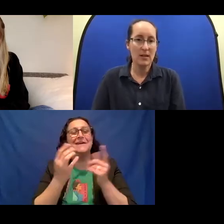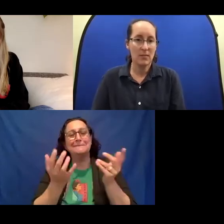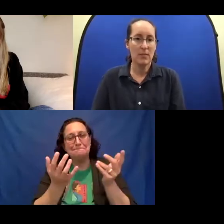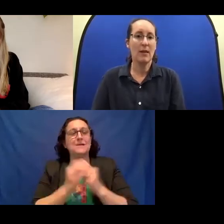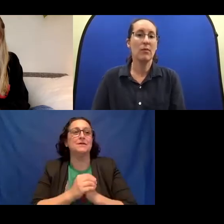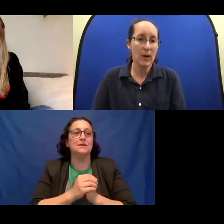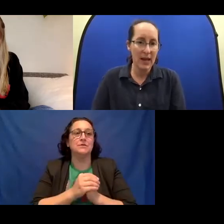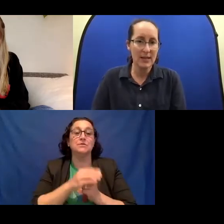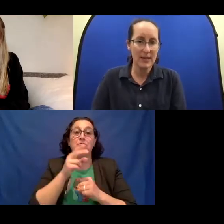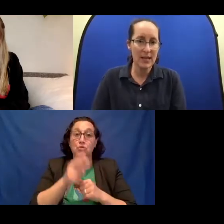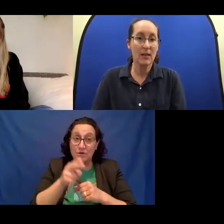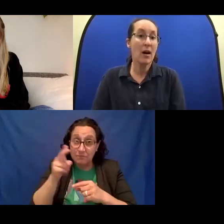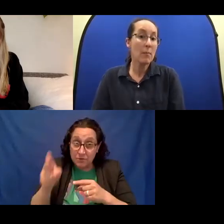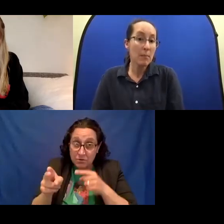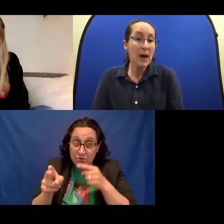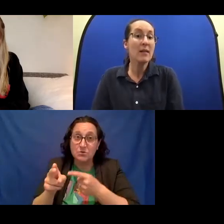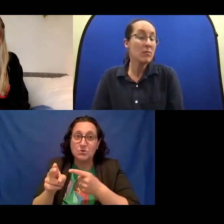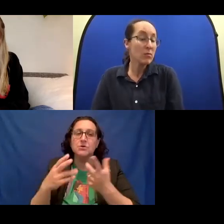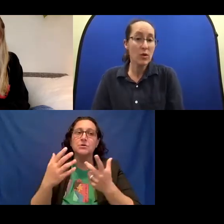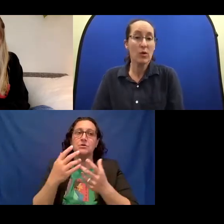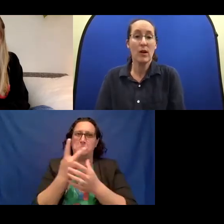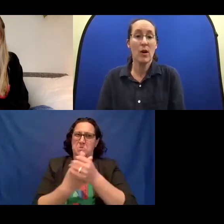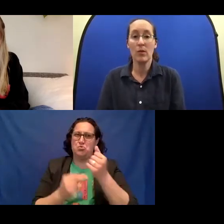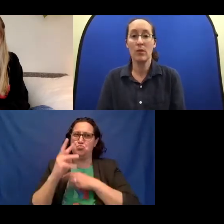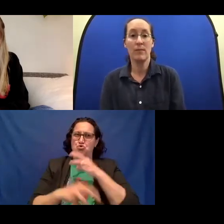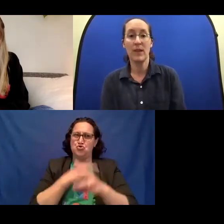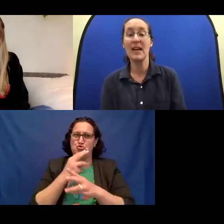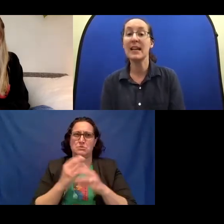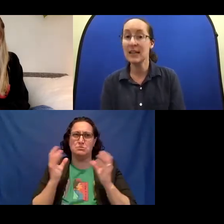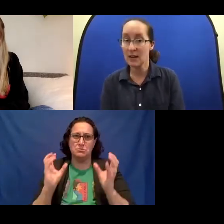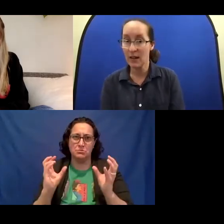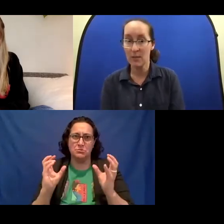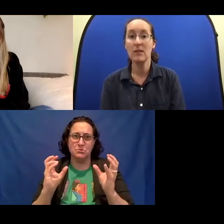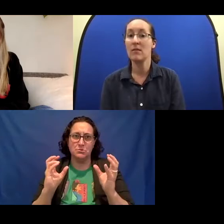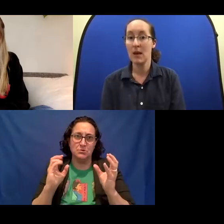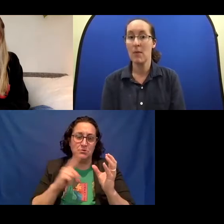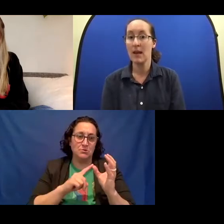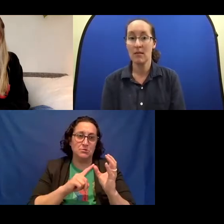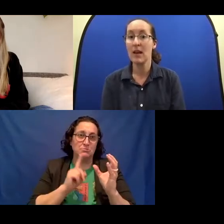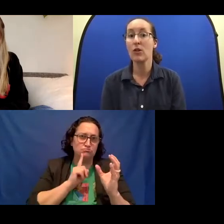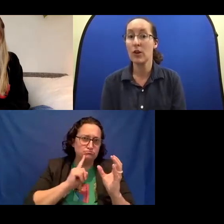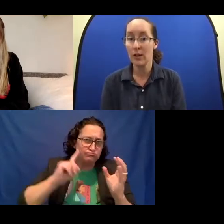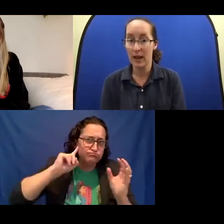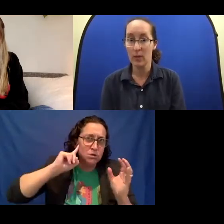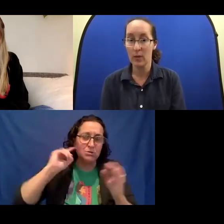be lowercase d, but through their own identity development, they might later learn the language